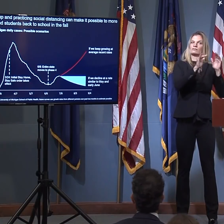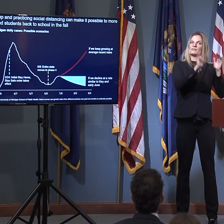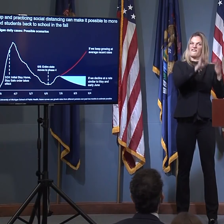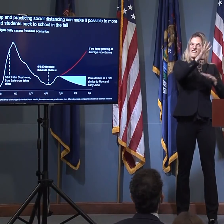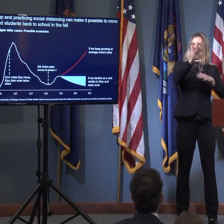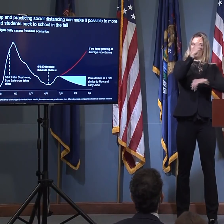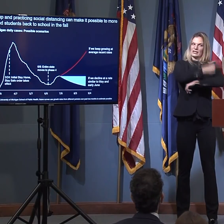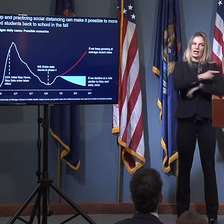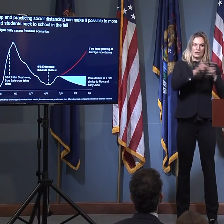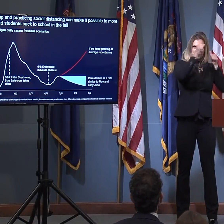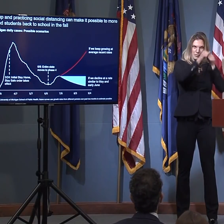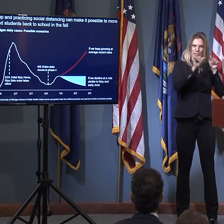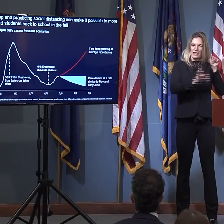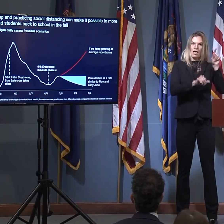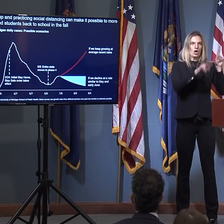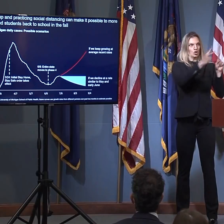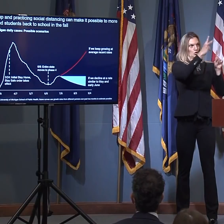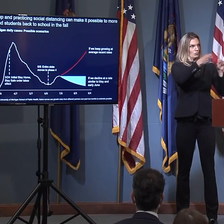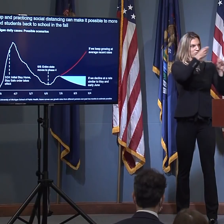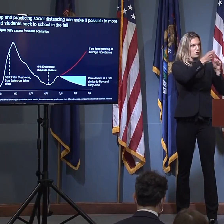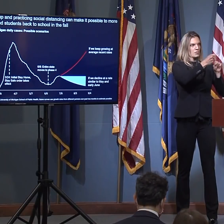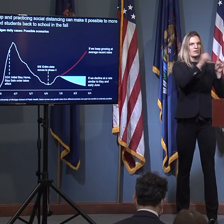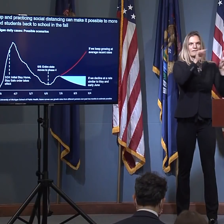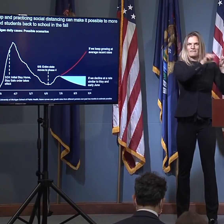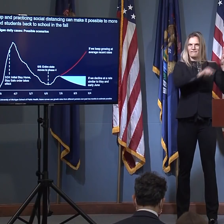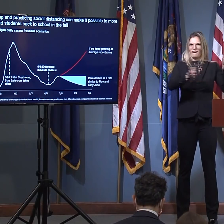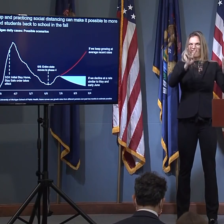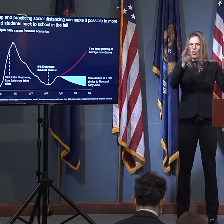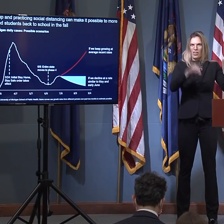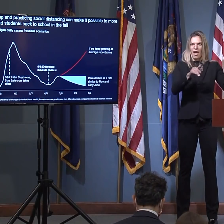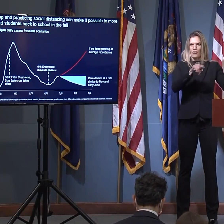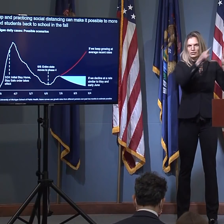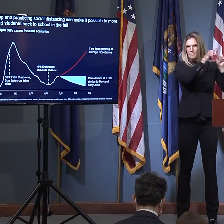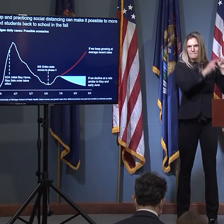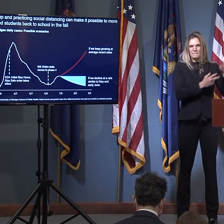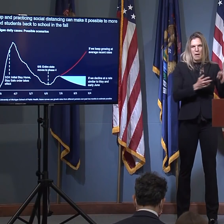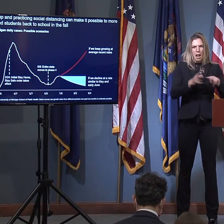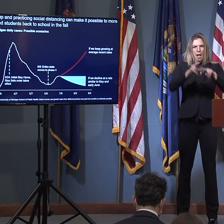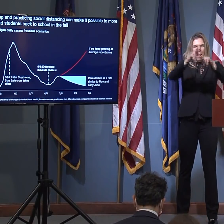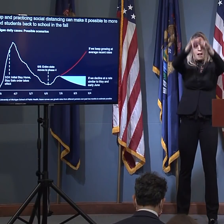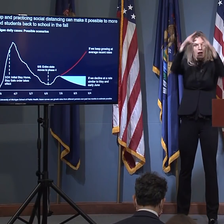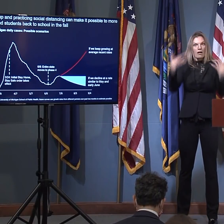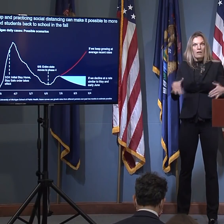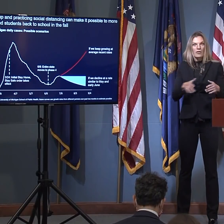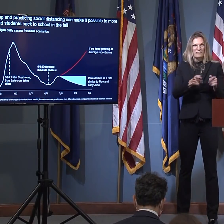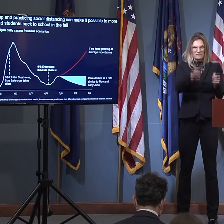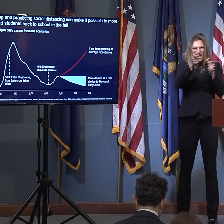FIRST CASES OF COVID-19 IN MICHIGAN WE WENT FROM TWO CASES